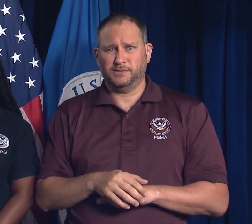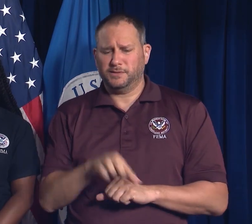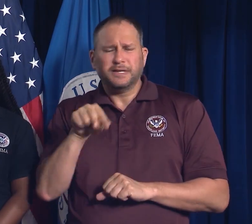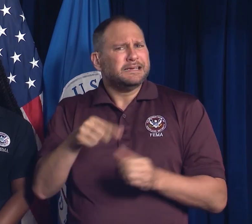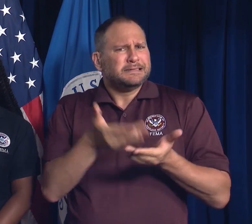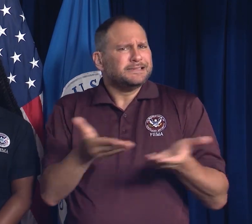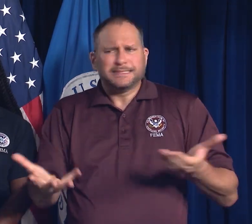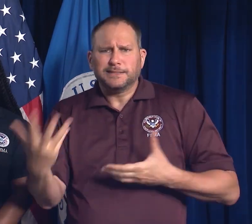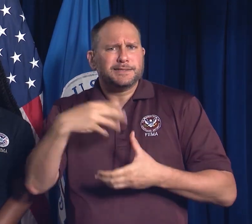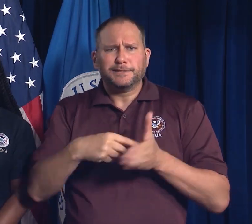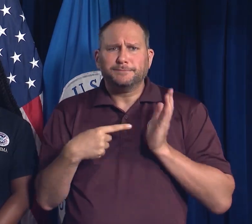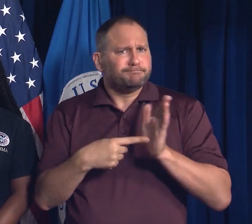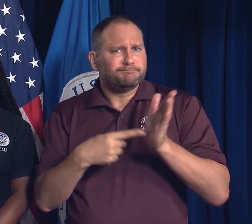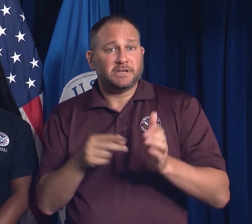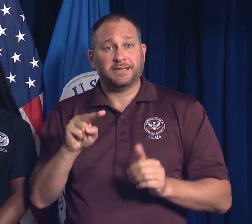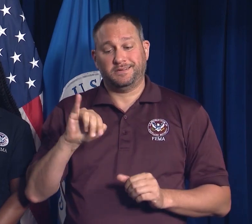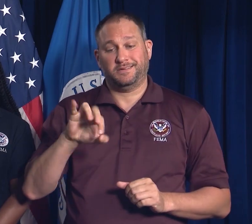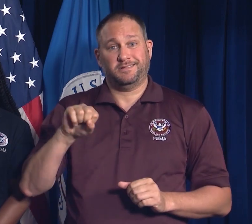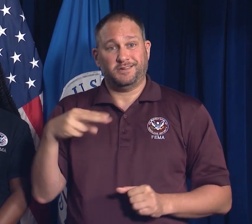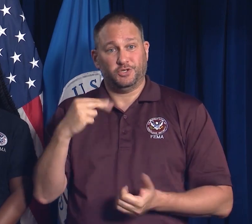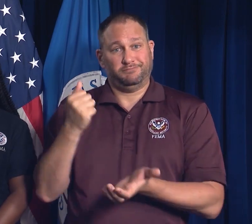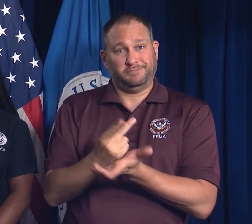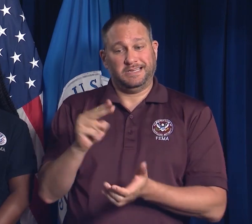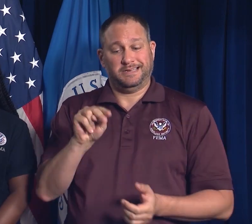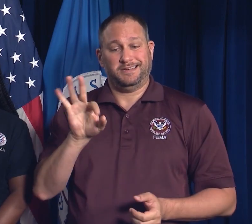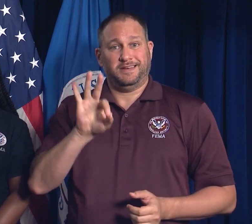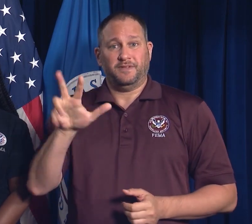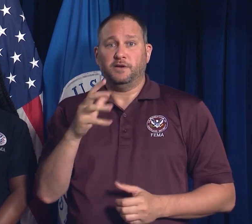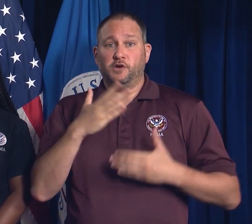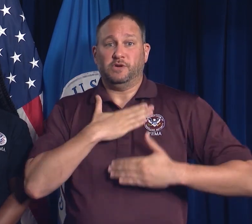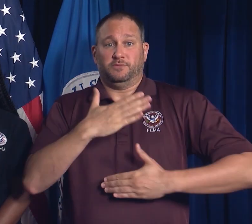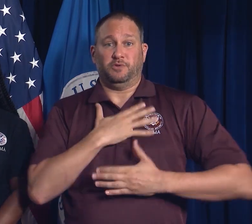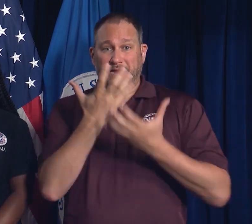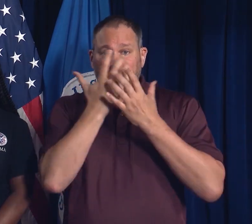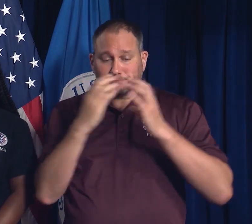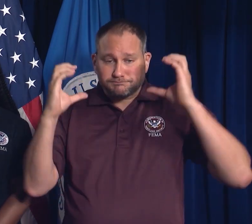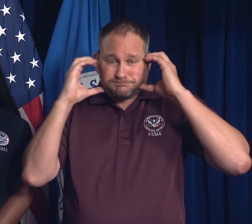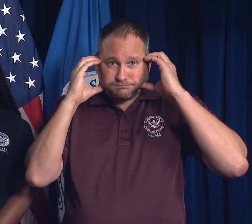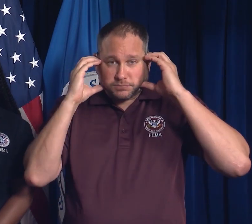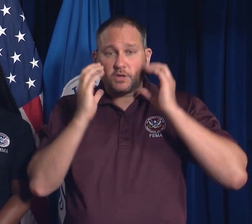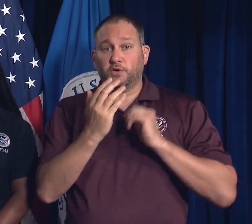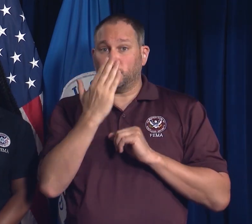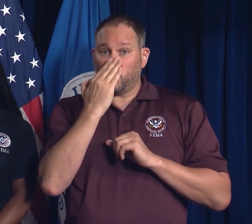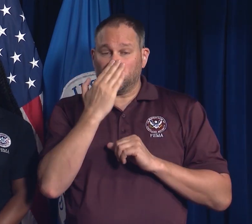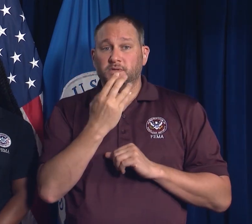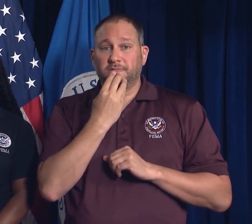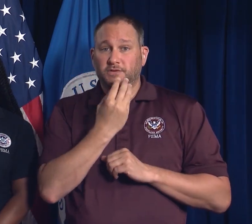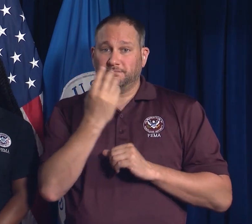This equipment includes NIOSH-approved N95 respirator masks to cover your nose and mouth,